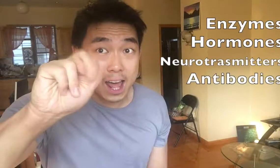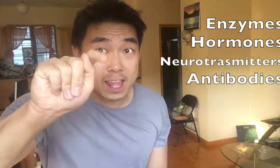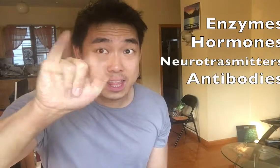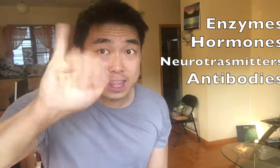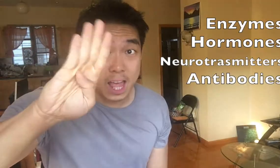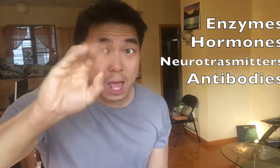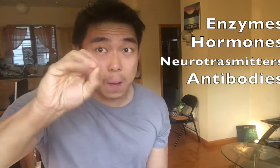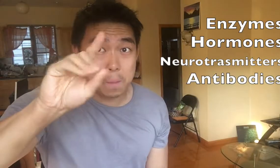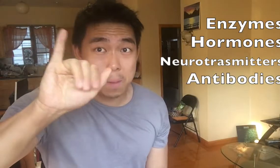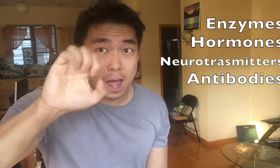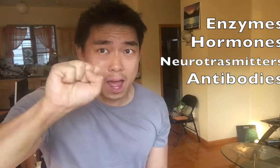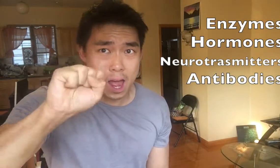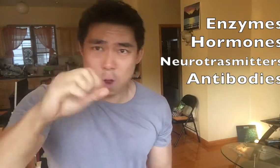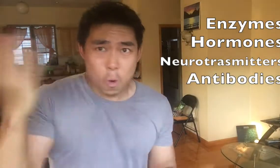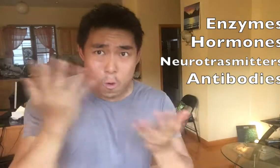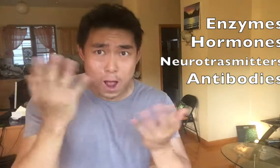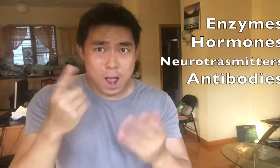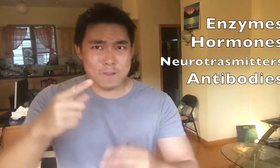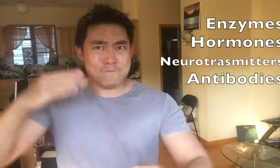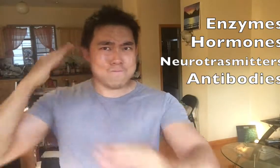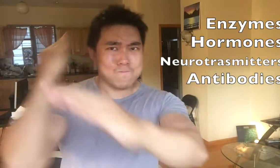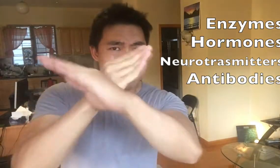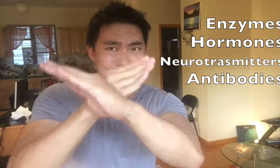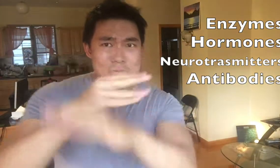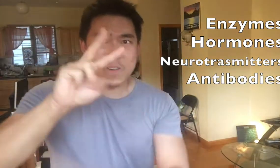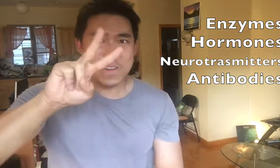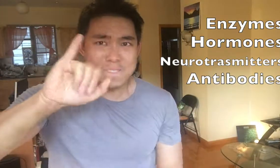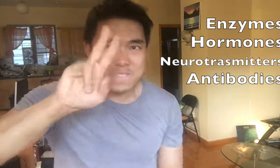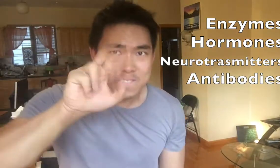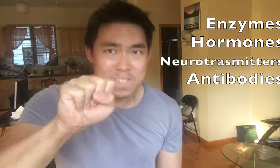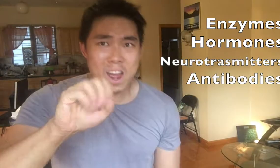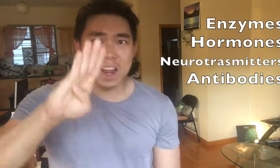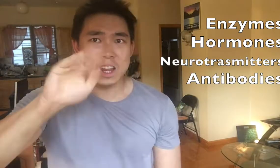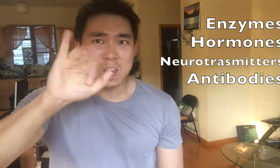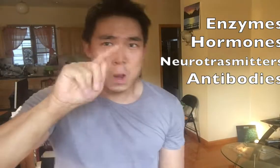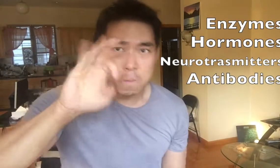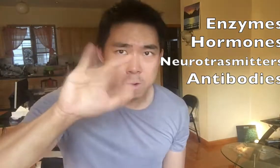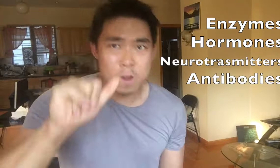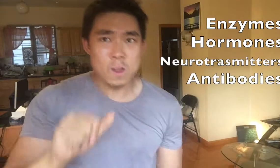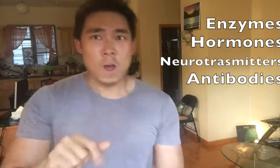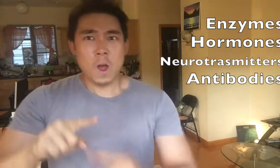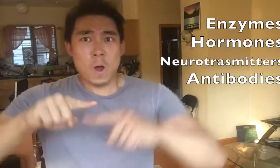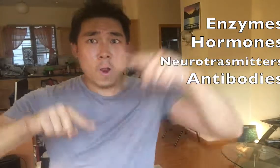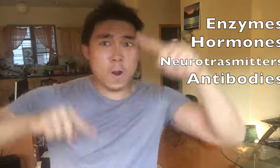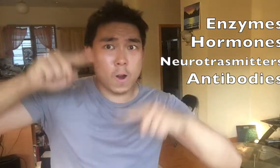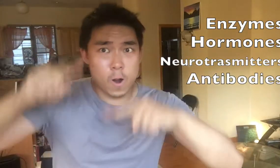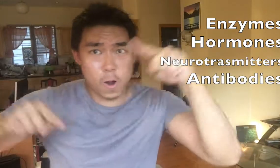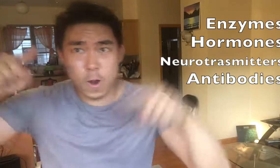Amino acids also produce antibodies, which is critical for our immune system.